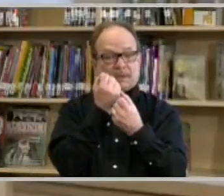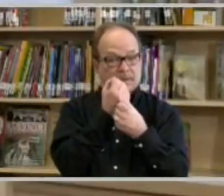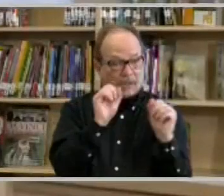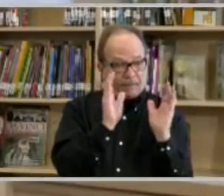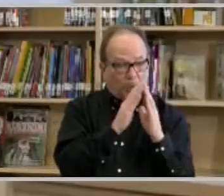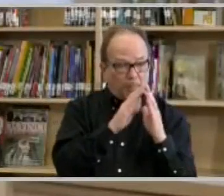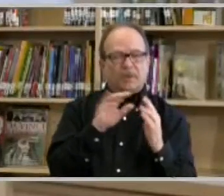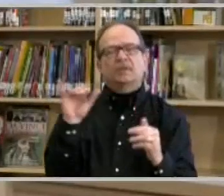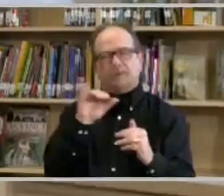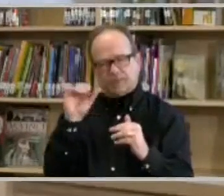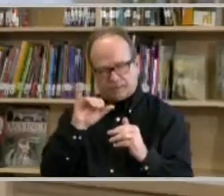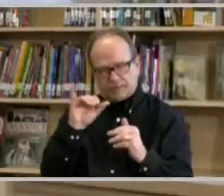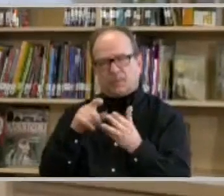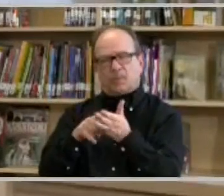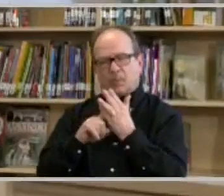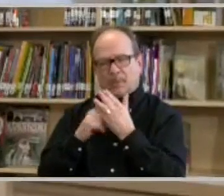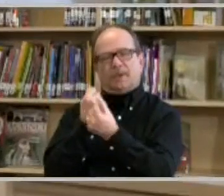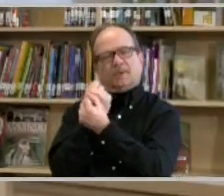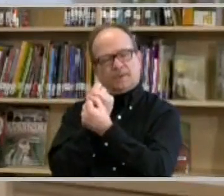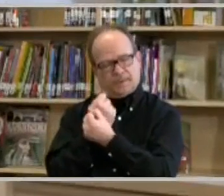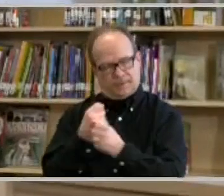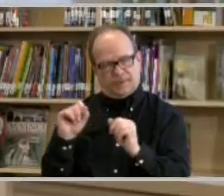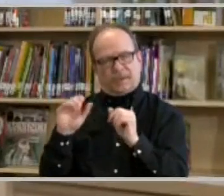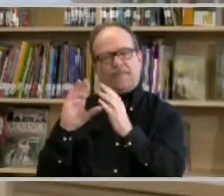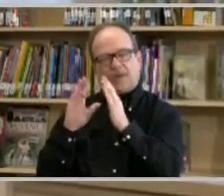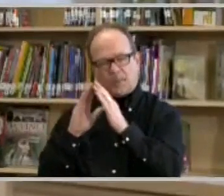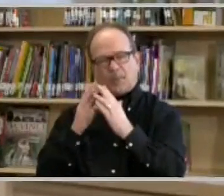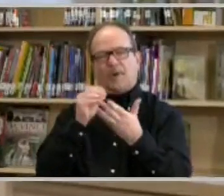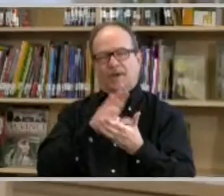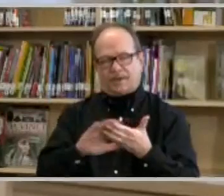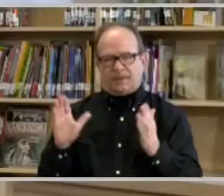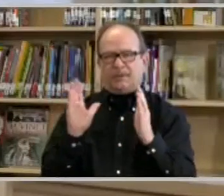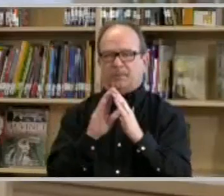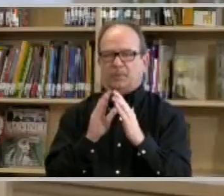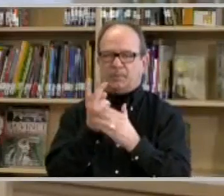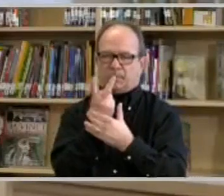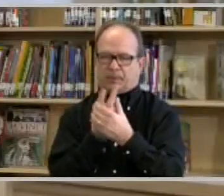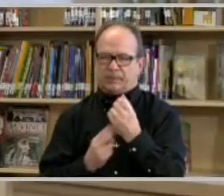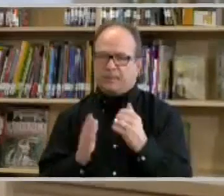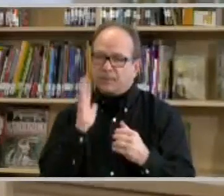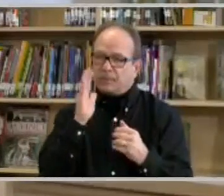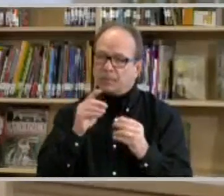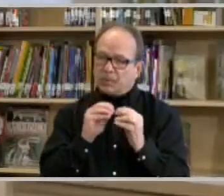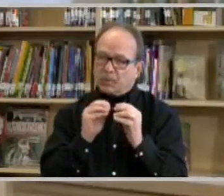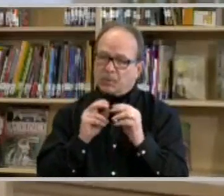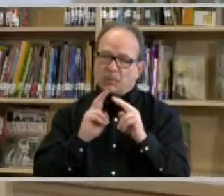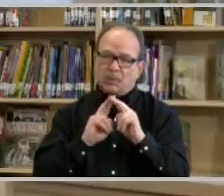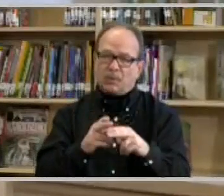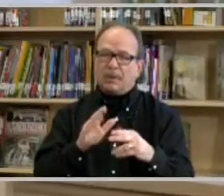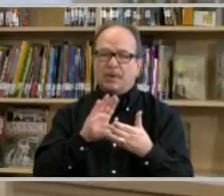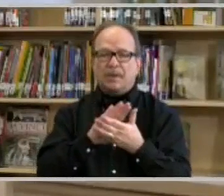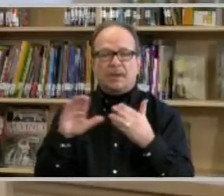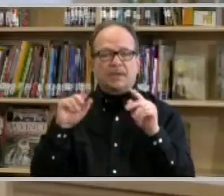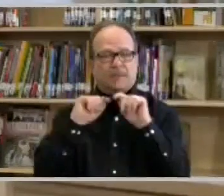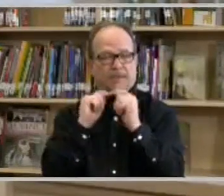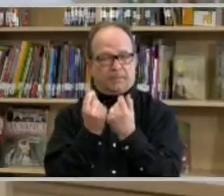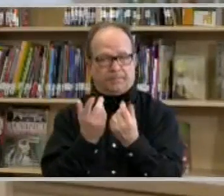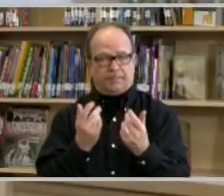HAVE SAFER COMMUNITIES. SO THERE'S A LOT THAT WE HAVE DONE, AND WE WILL CONTINUE TO DO